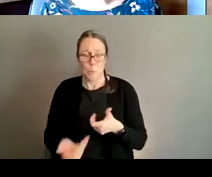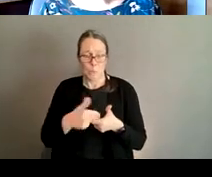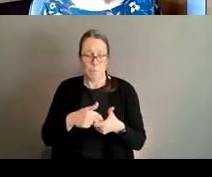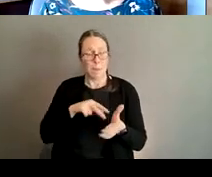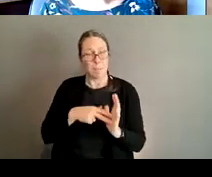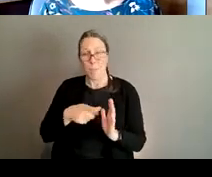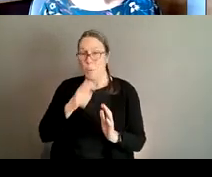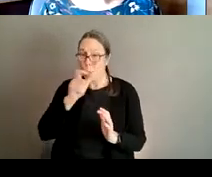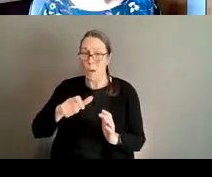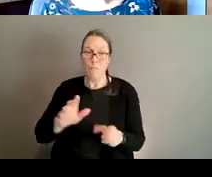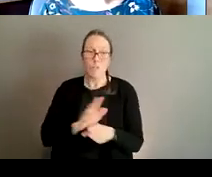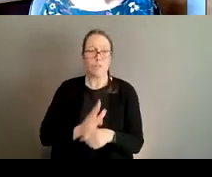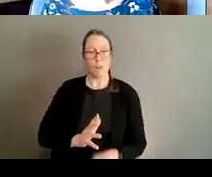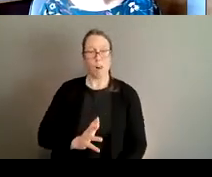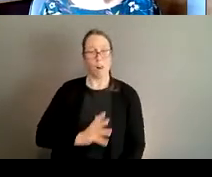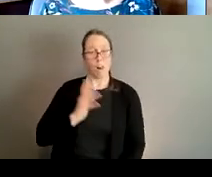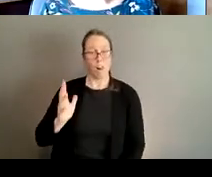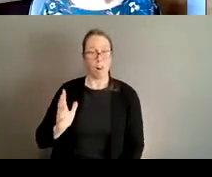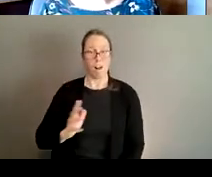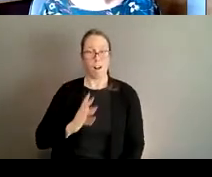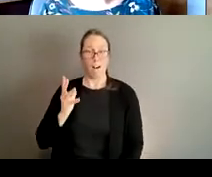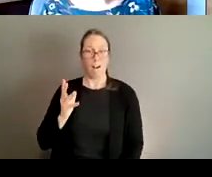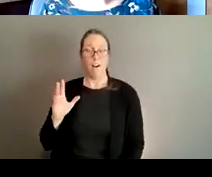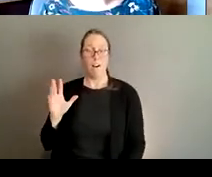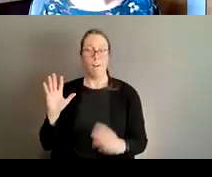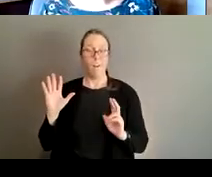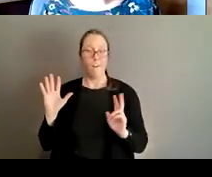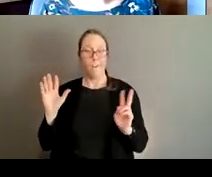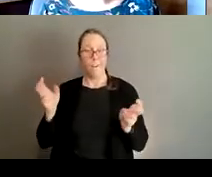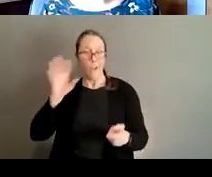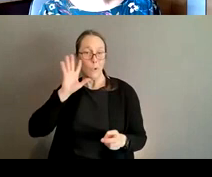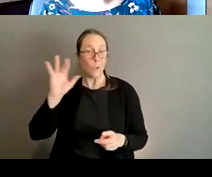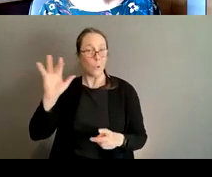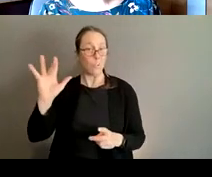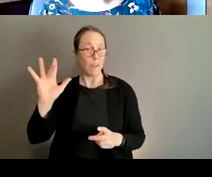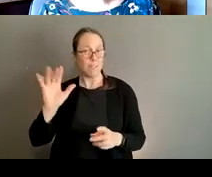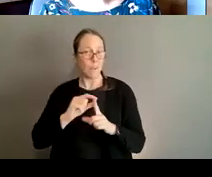to use what are sometimes called twenty five cent words. Or perhaps with inflation that's